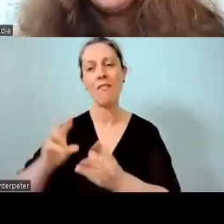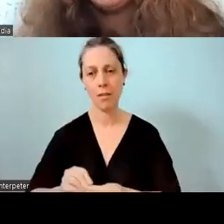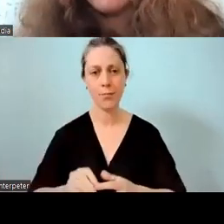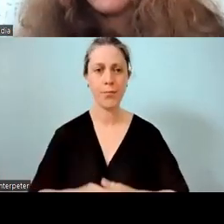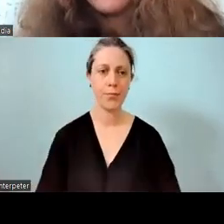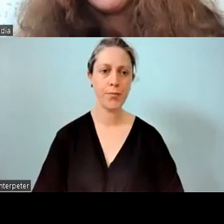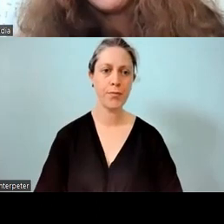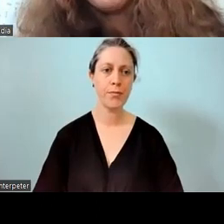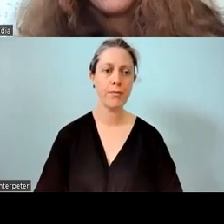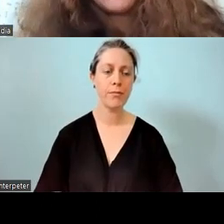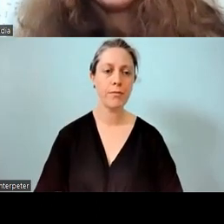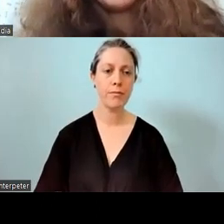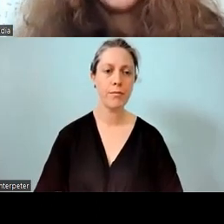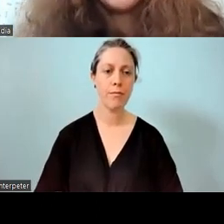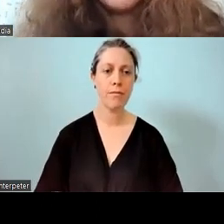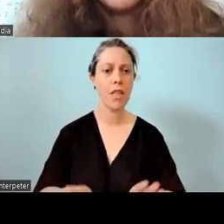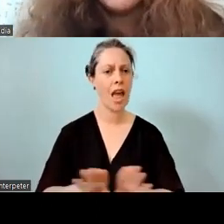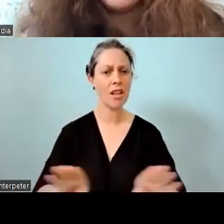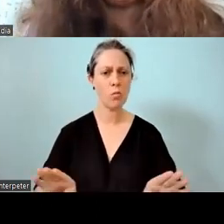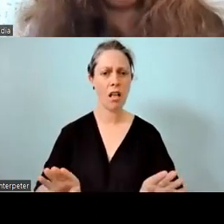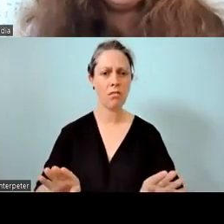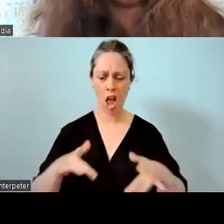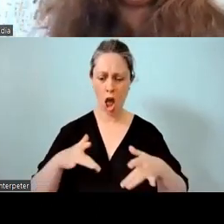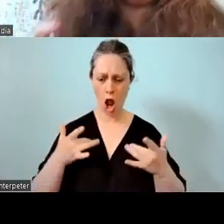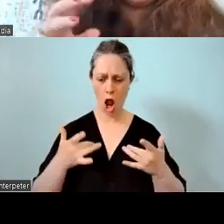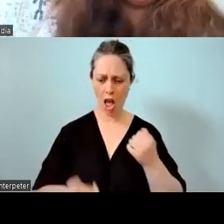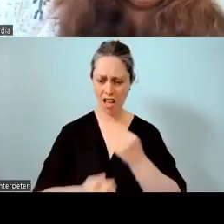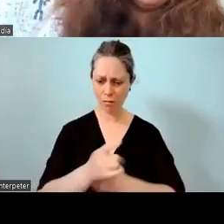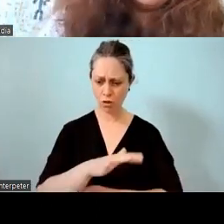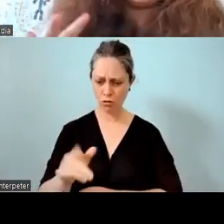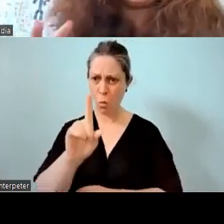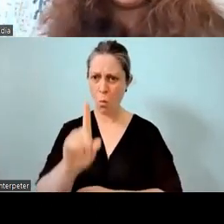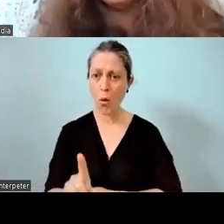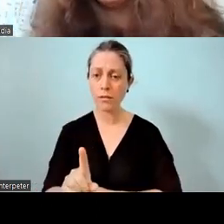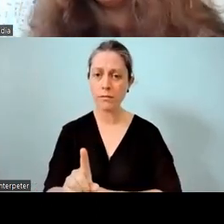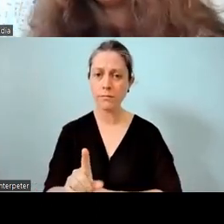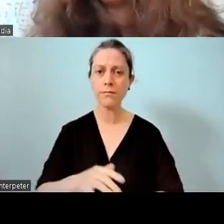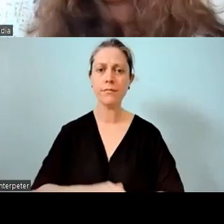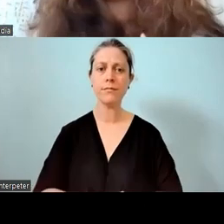mean for our life outcomes for our children? It means that their ability skills